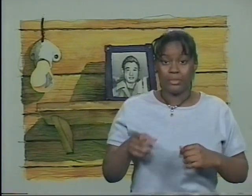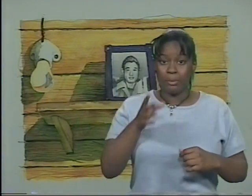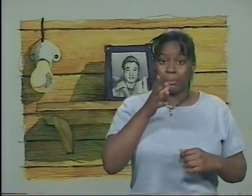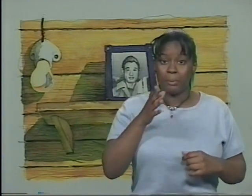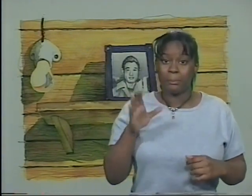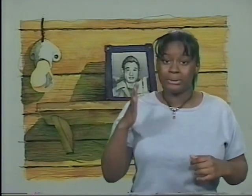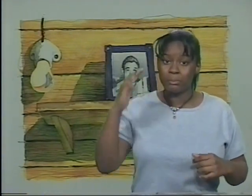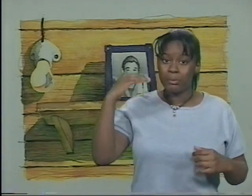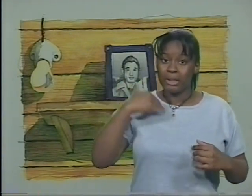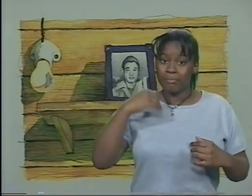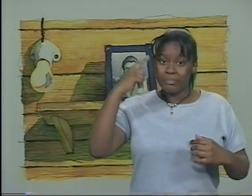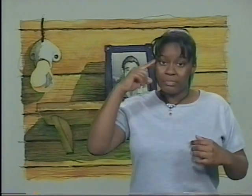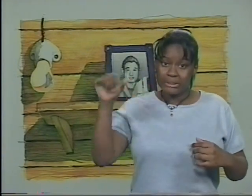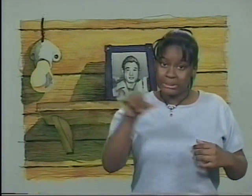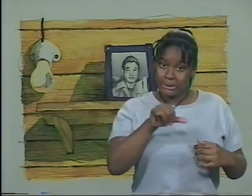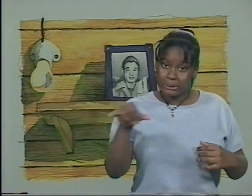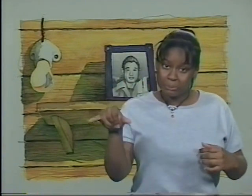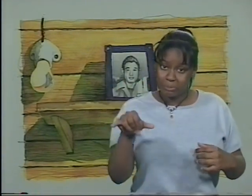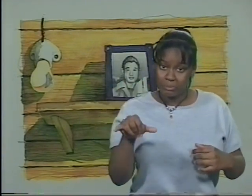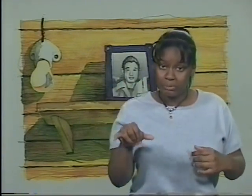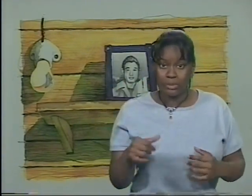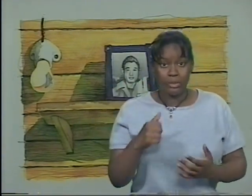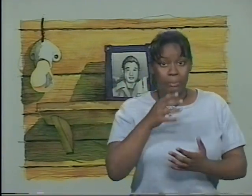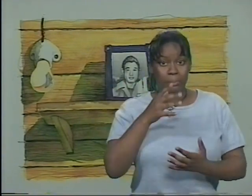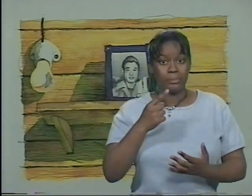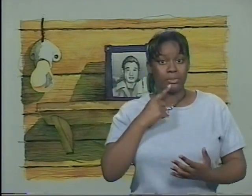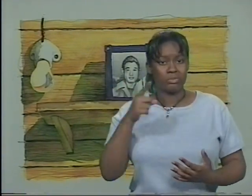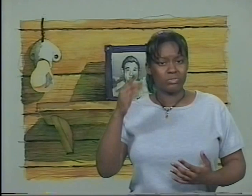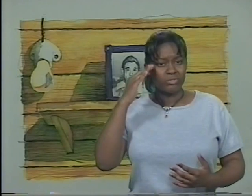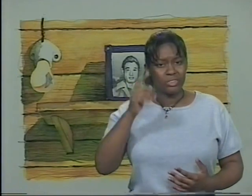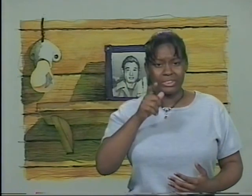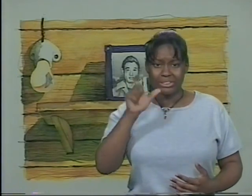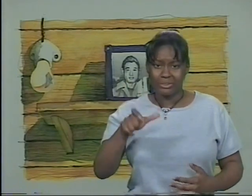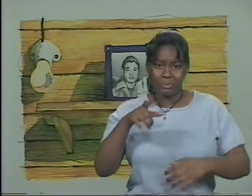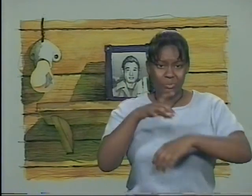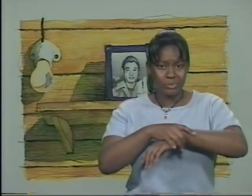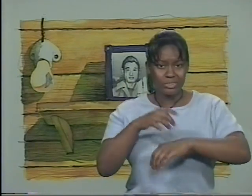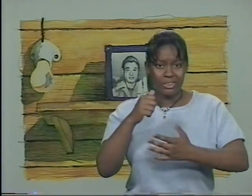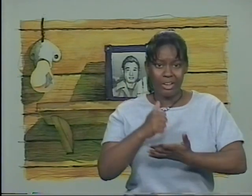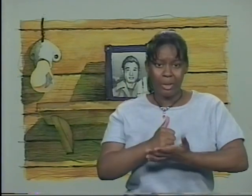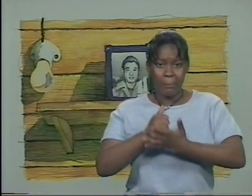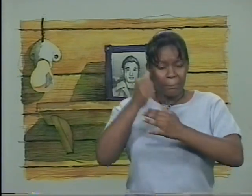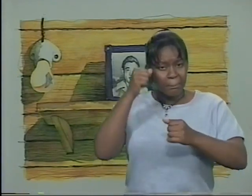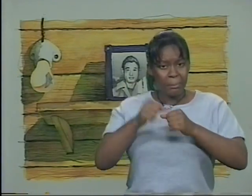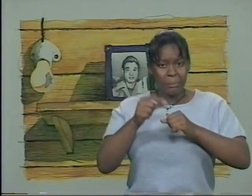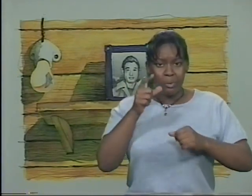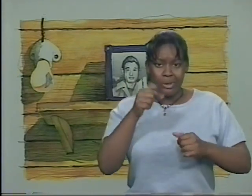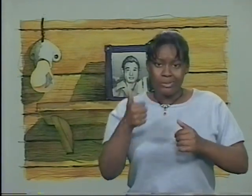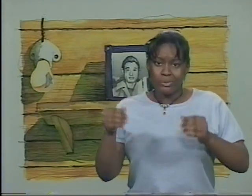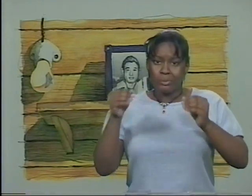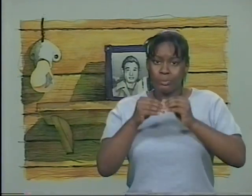remember him. It was as though Mama had the same thought. "You know, Emi," she said.